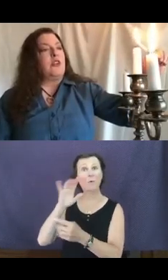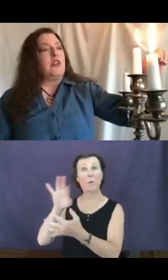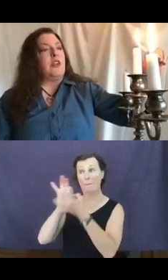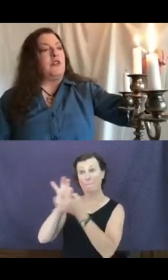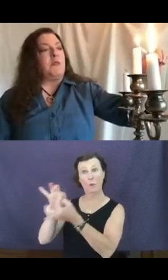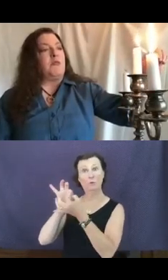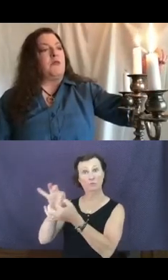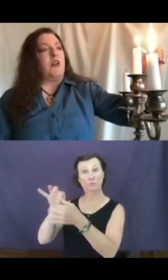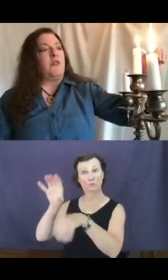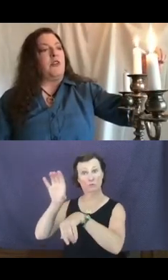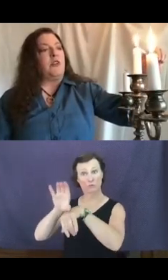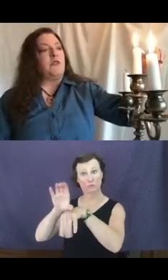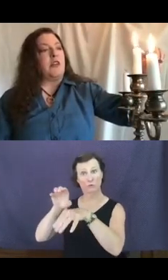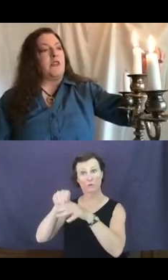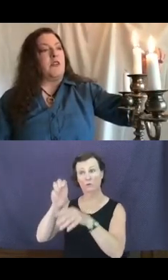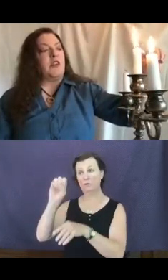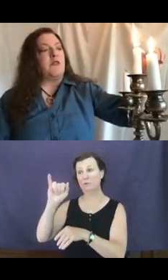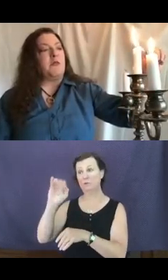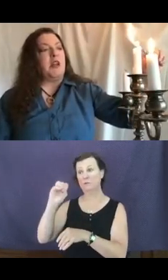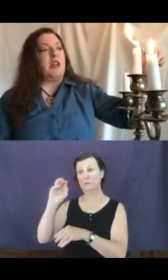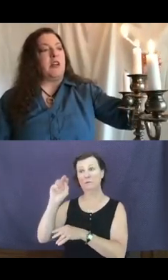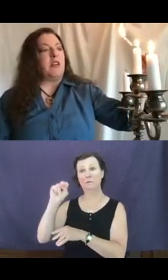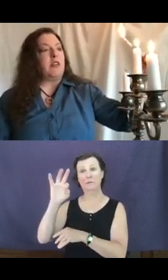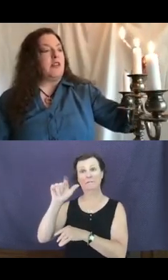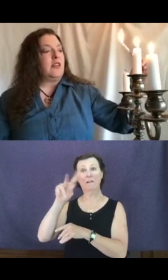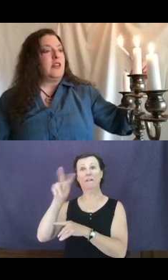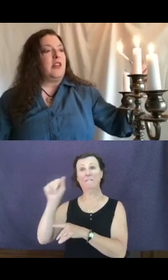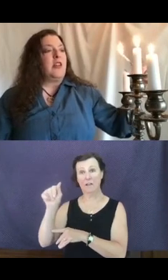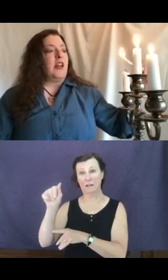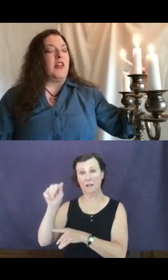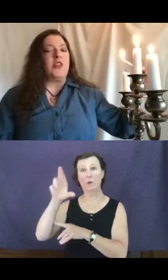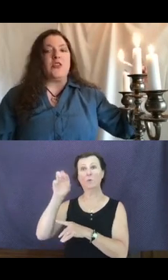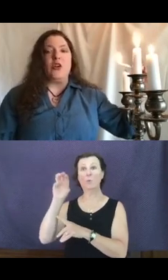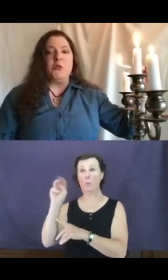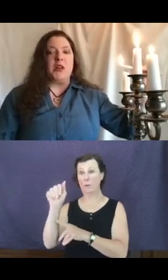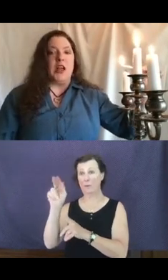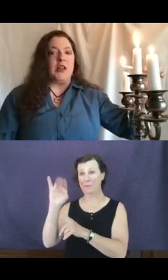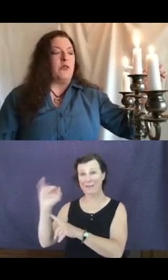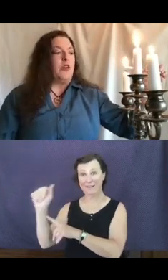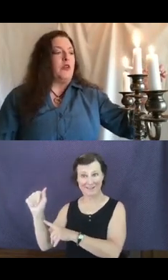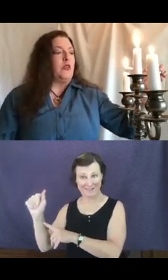in Simenfalva, Transylvania, Romania, and the third we light for our children